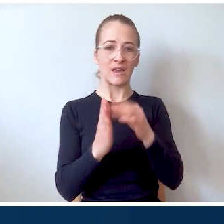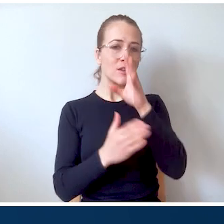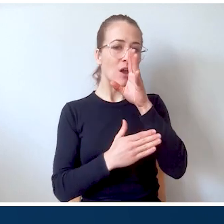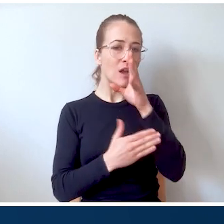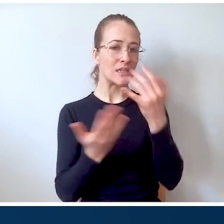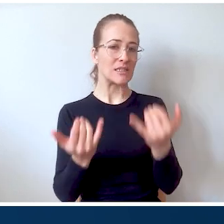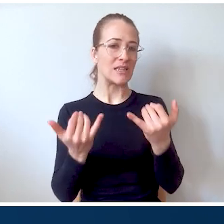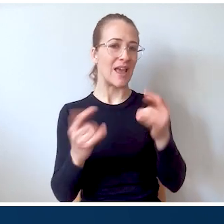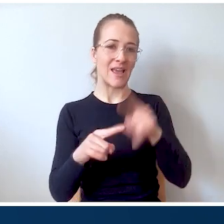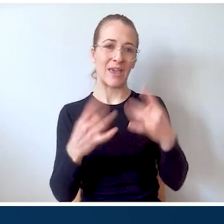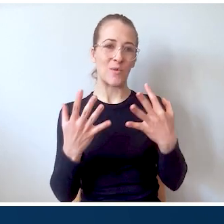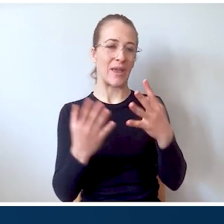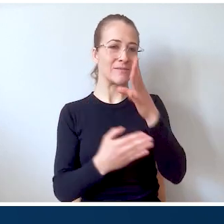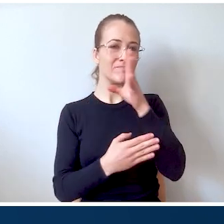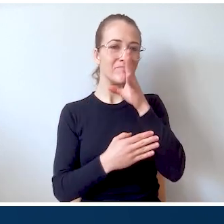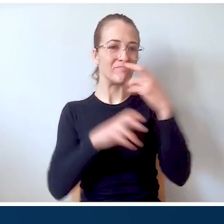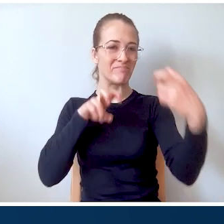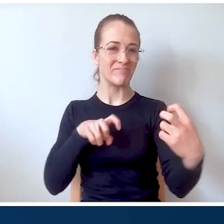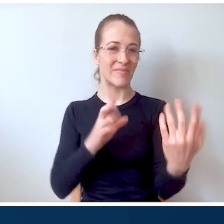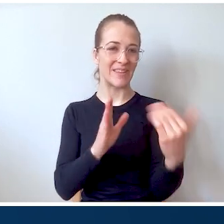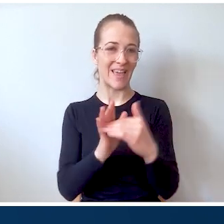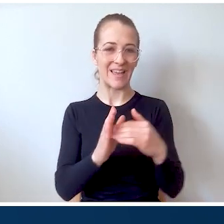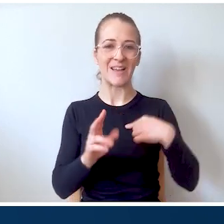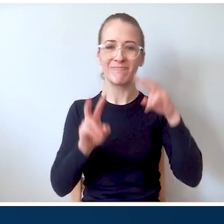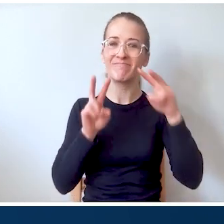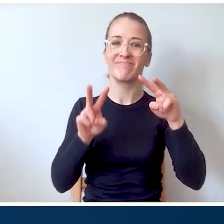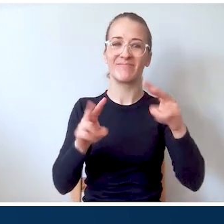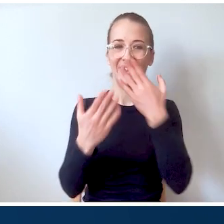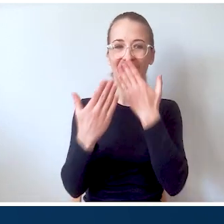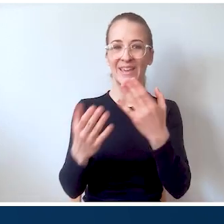I cannot wait to talk to you again. Oh, I look forward to it, Katrin, thank you so much.